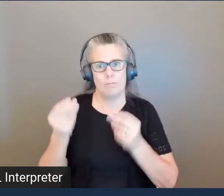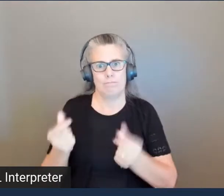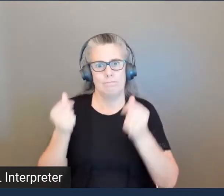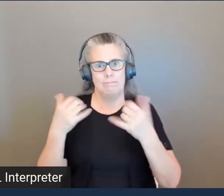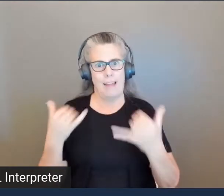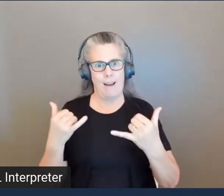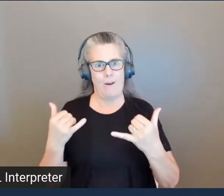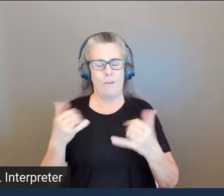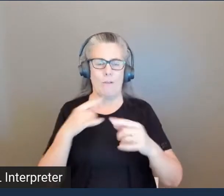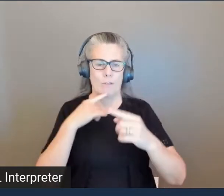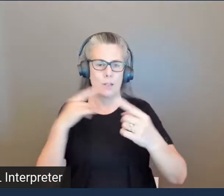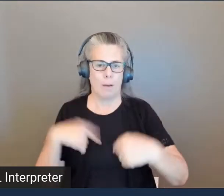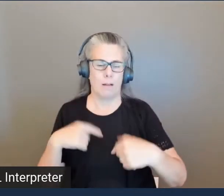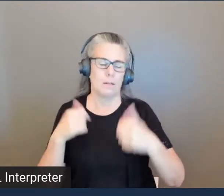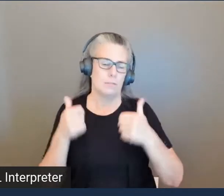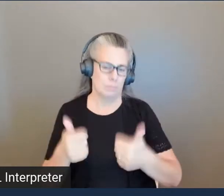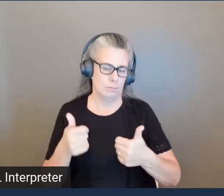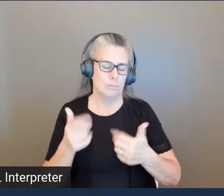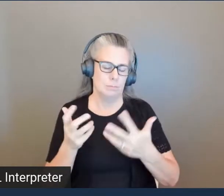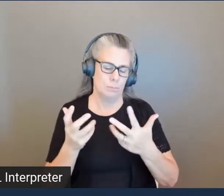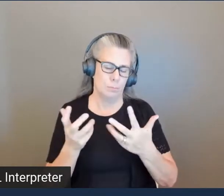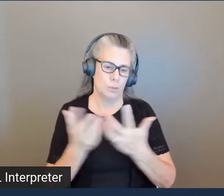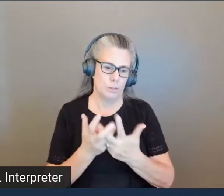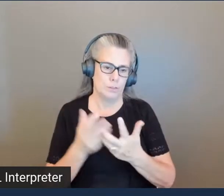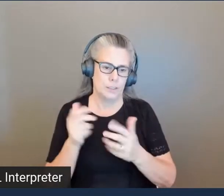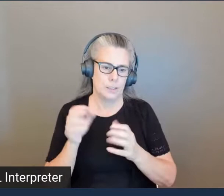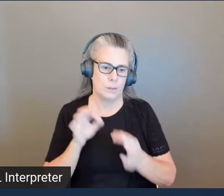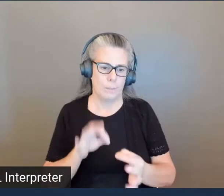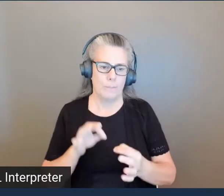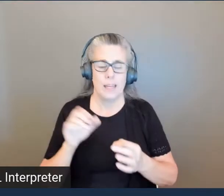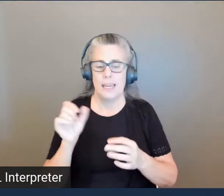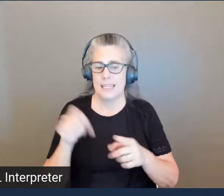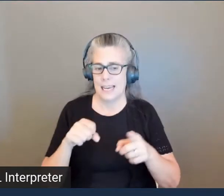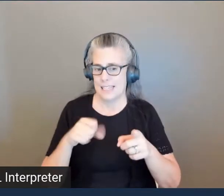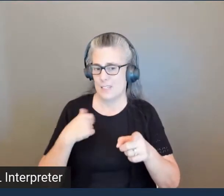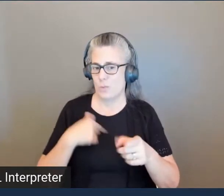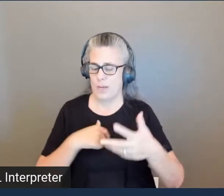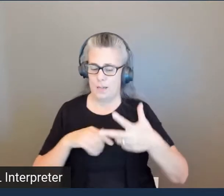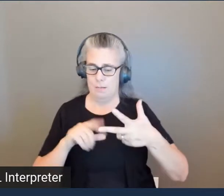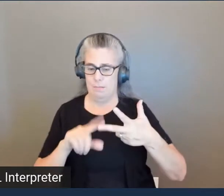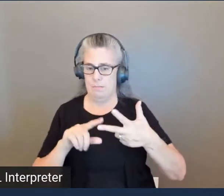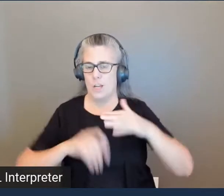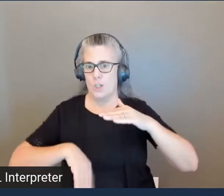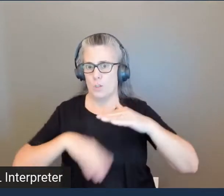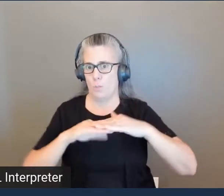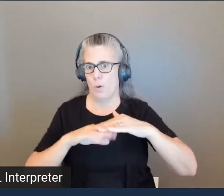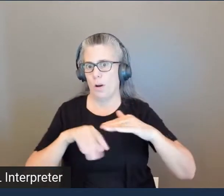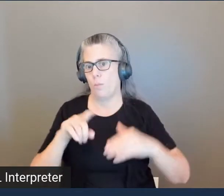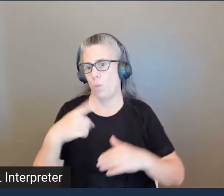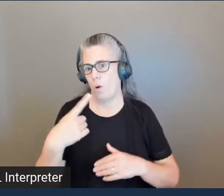like the payload sizes we support are up to one gigabyte. Okay. - So these are in S3 and we'll go over that architecture